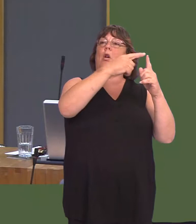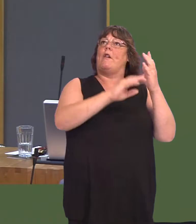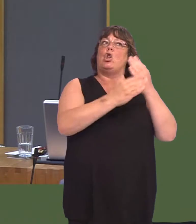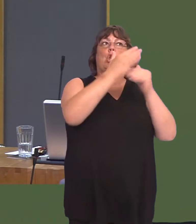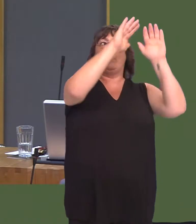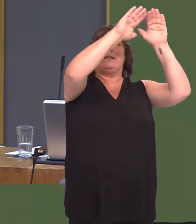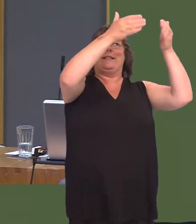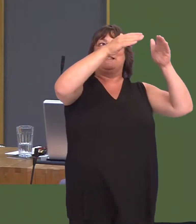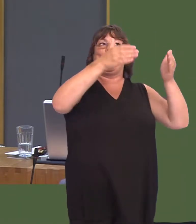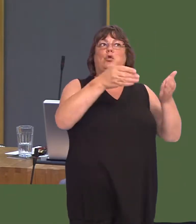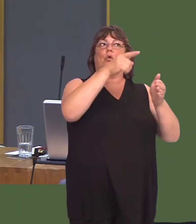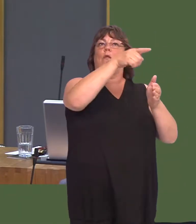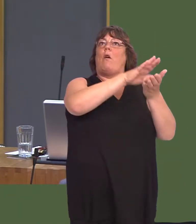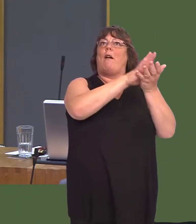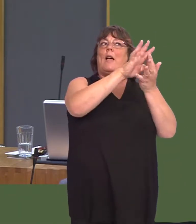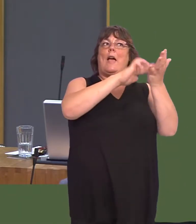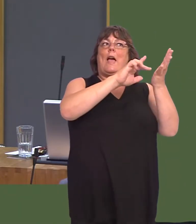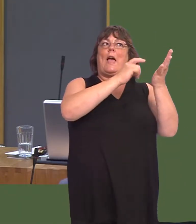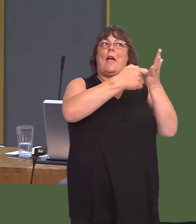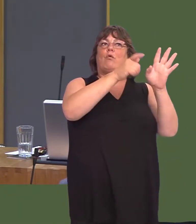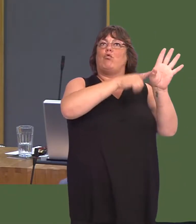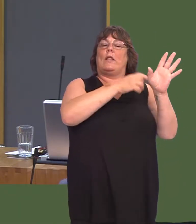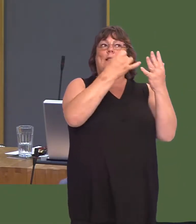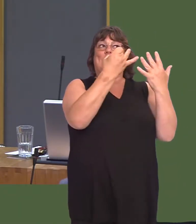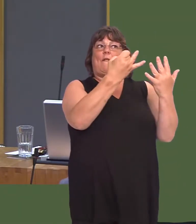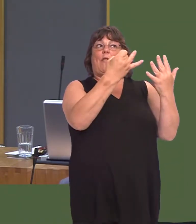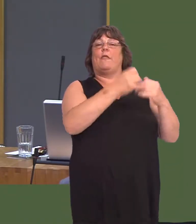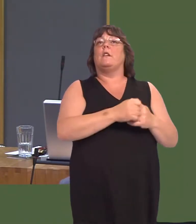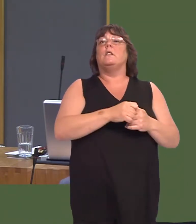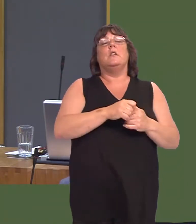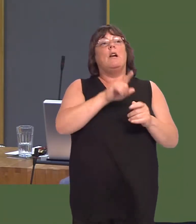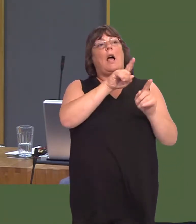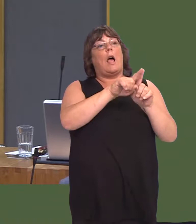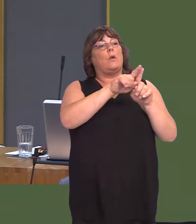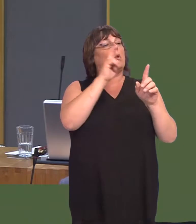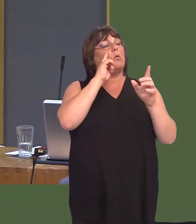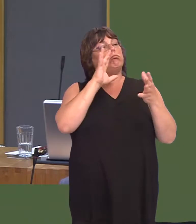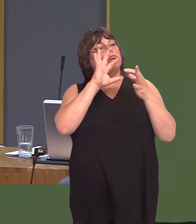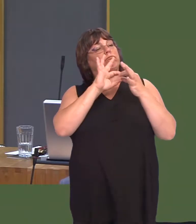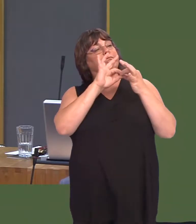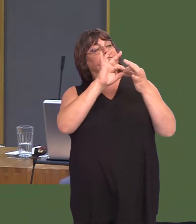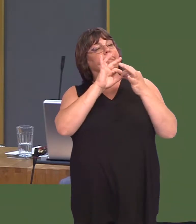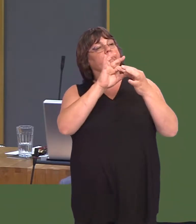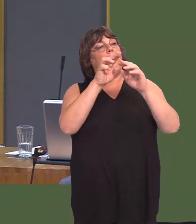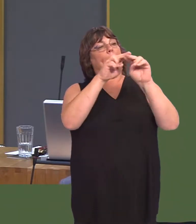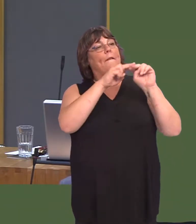an attempt to attract tourism and to reflect the close relationship of that family with